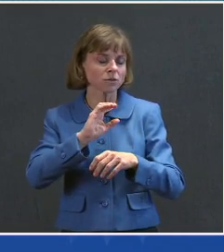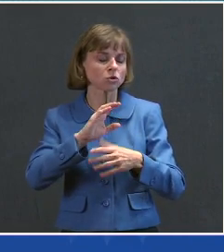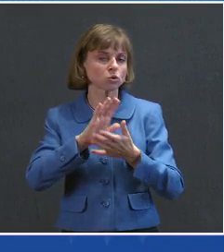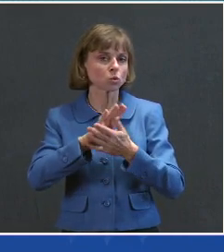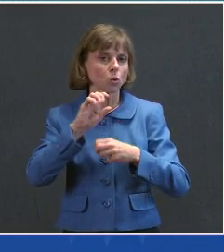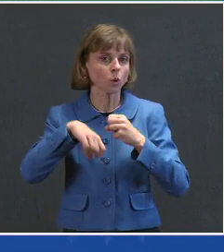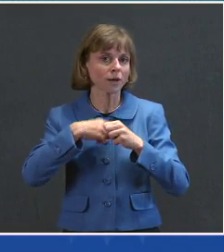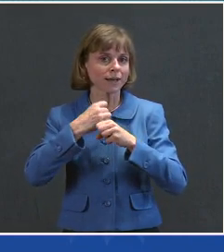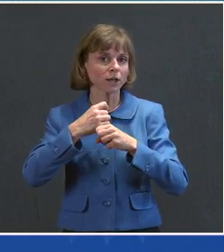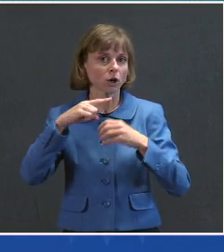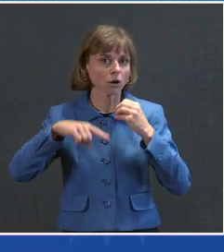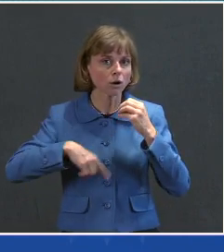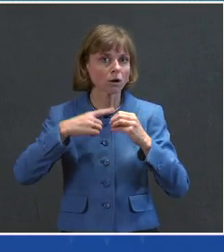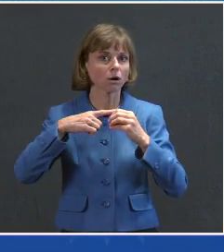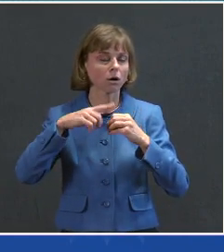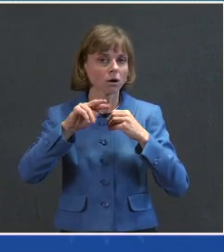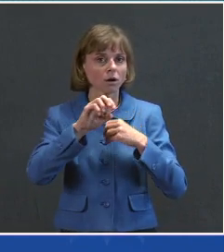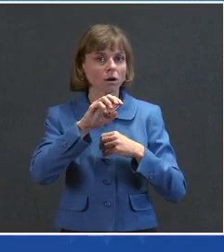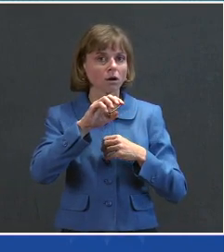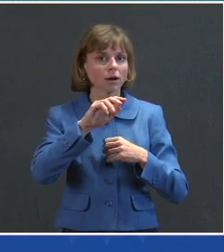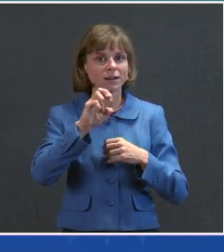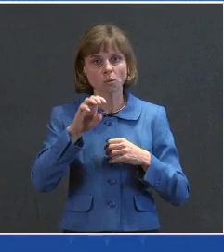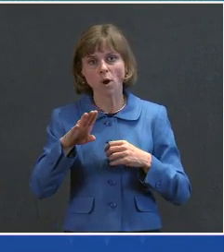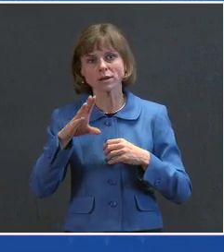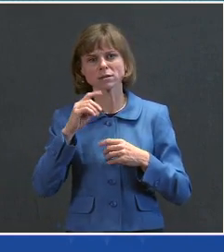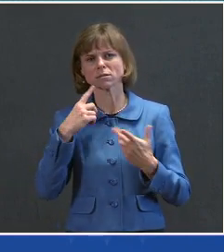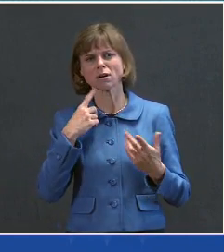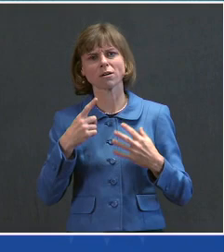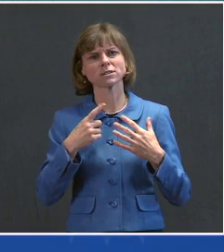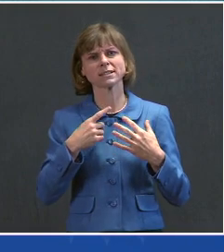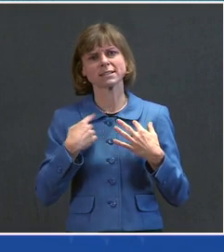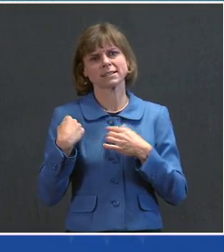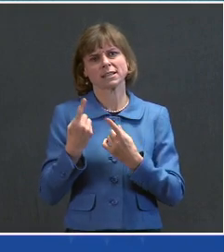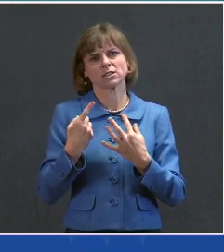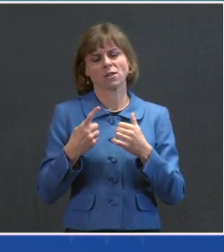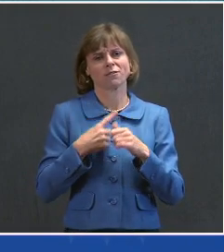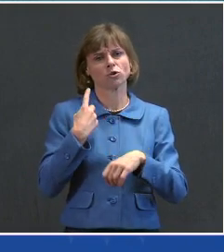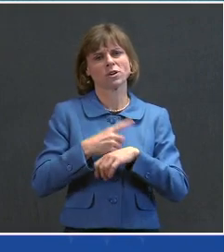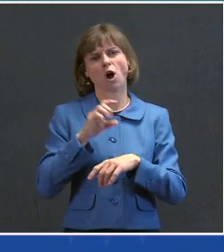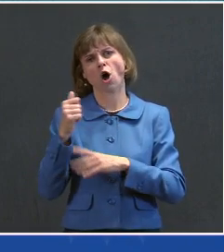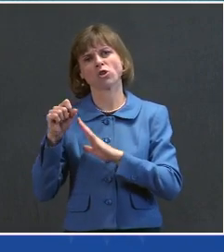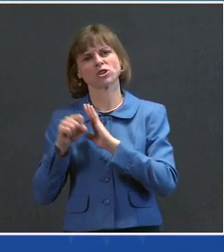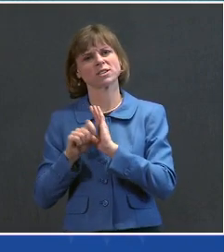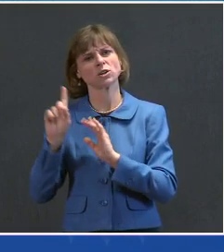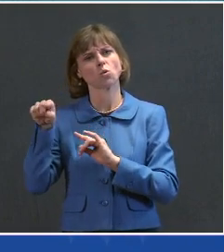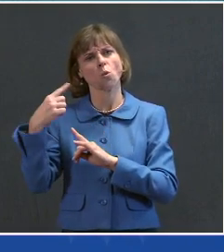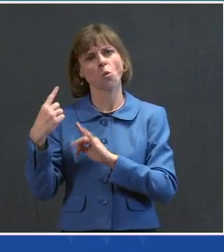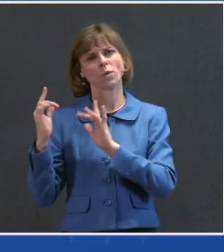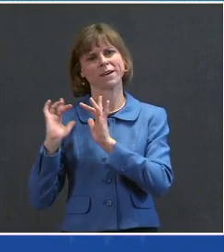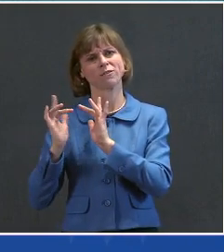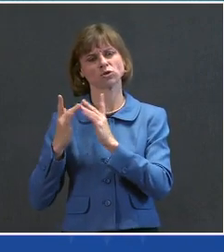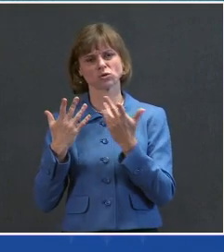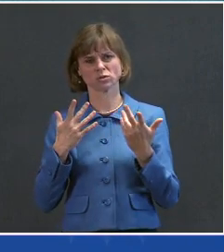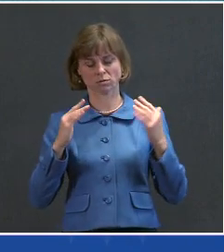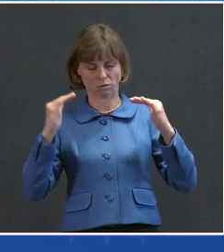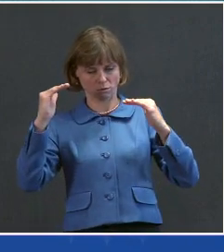Kids have been in the schools since day one, back in August. In other states, strictly virtually. The education gap is widening; no doubt about that.